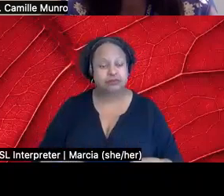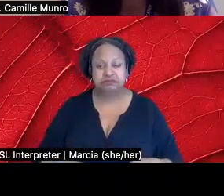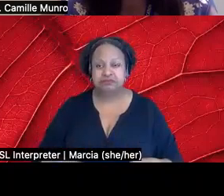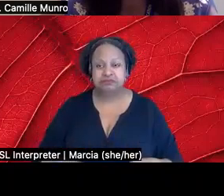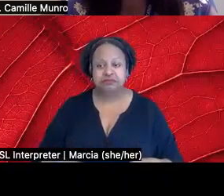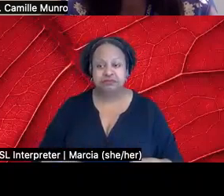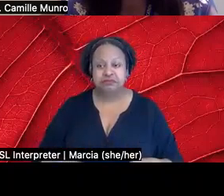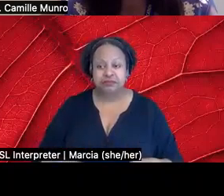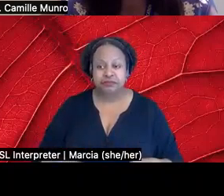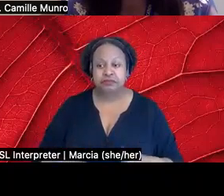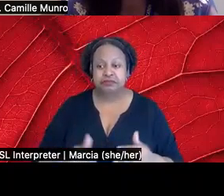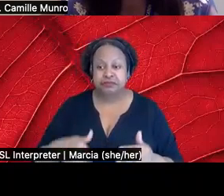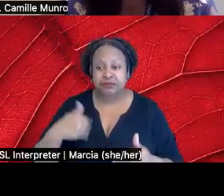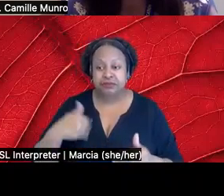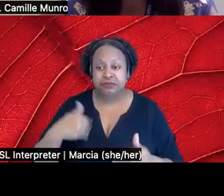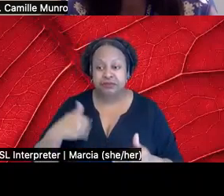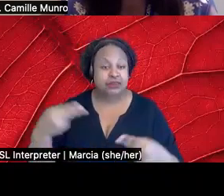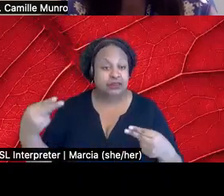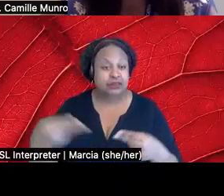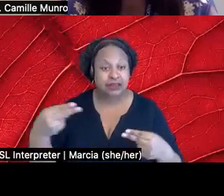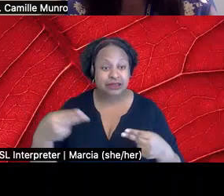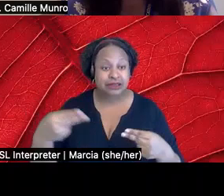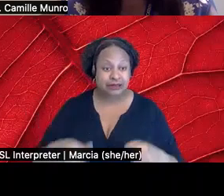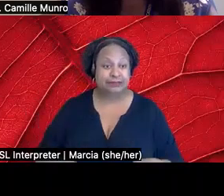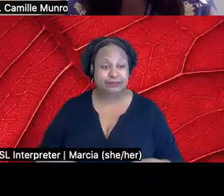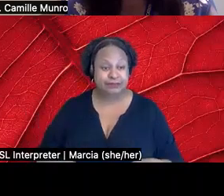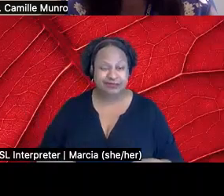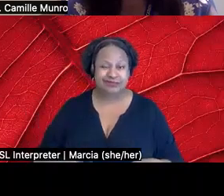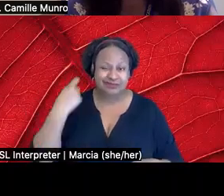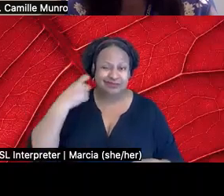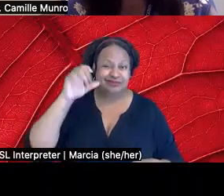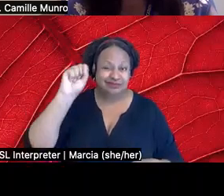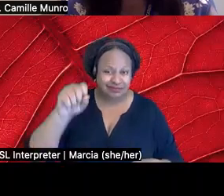So all of these things, I think really highlight the need to improve accessibility